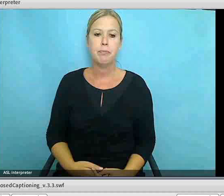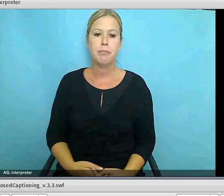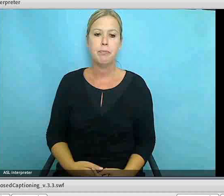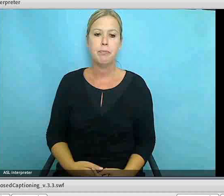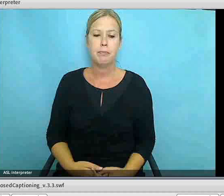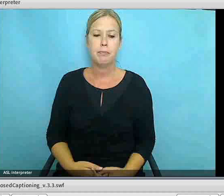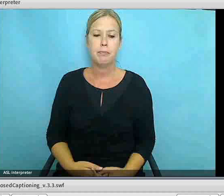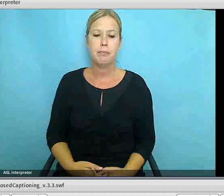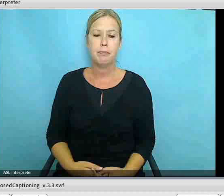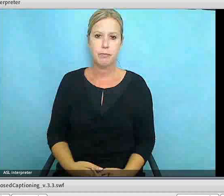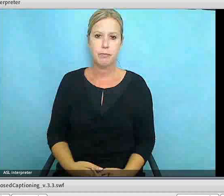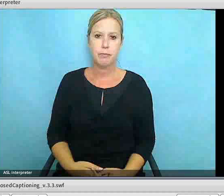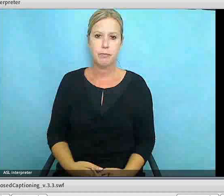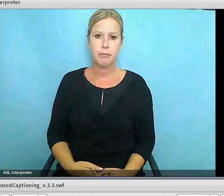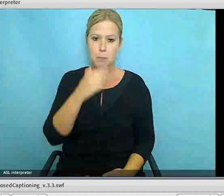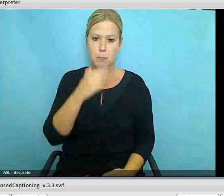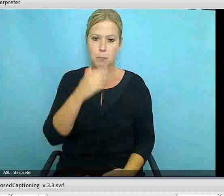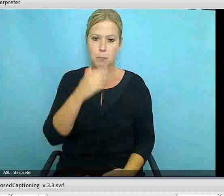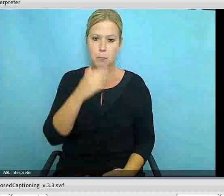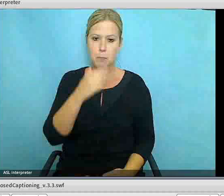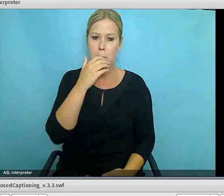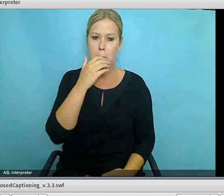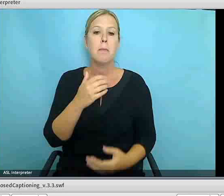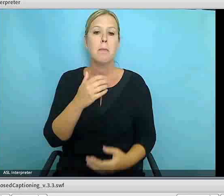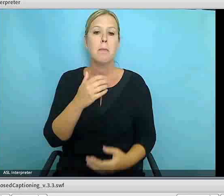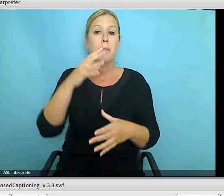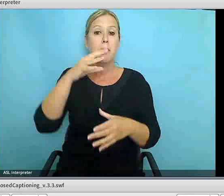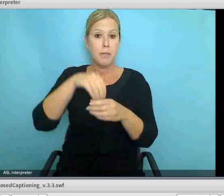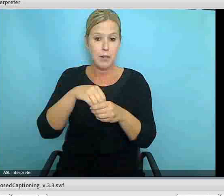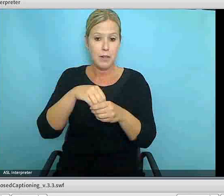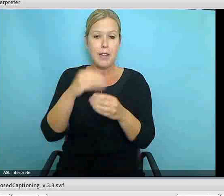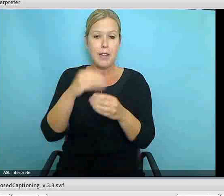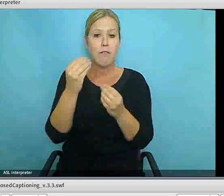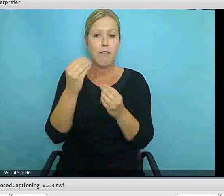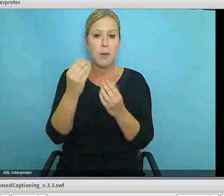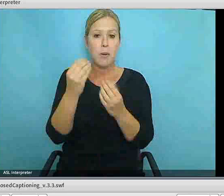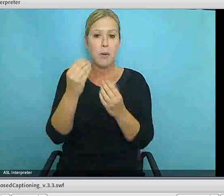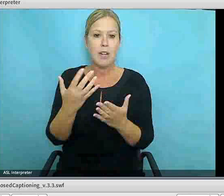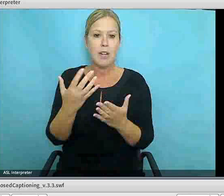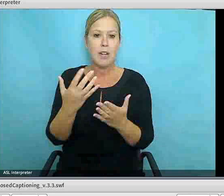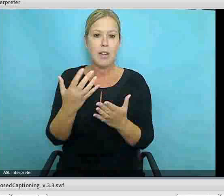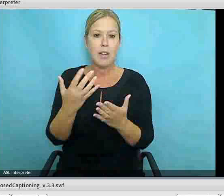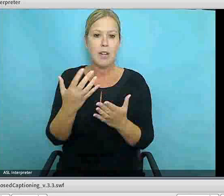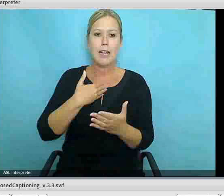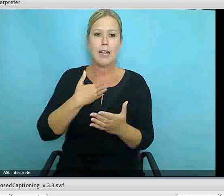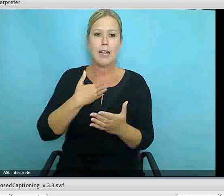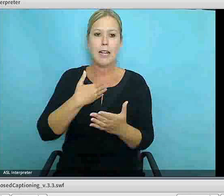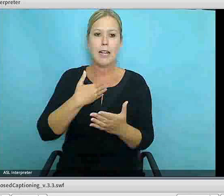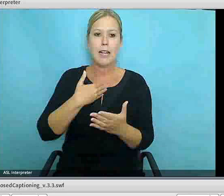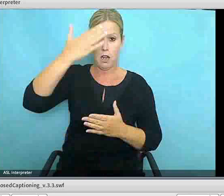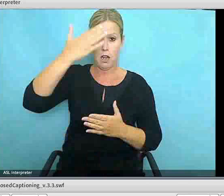The mailing includes a cover letter, and there is a purple stripe across the top of this